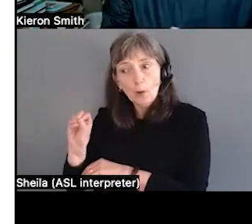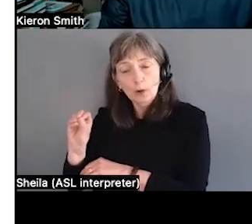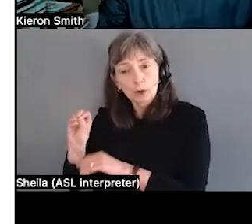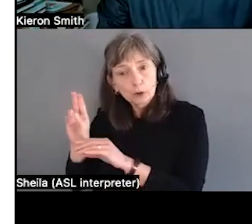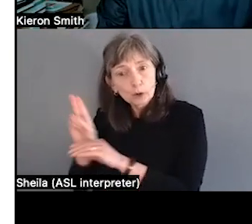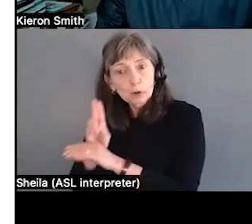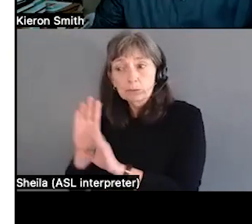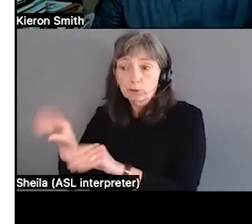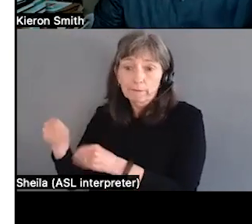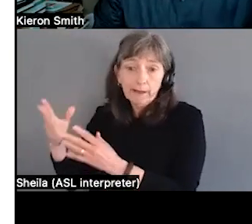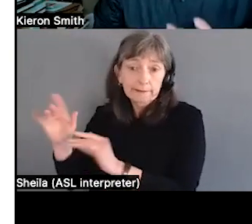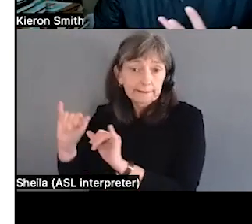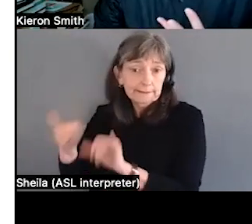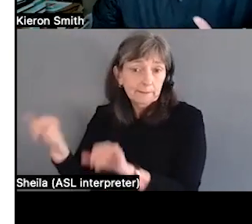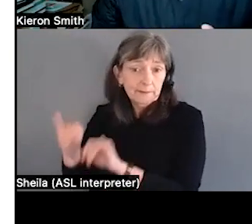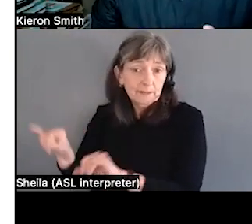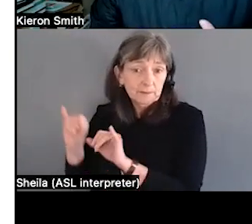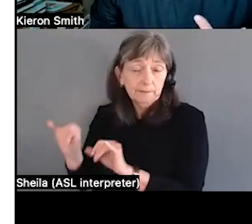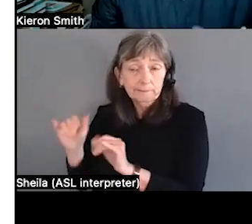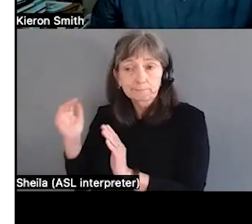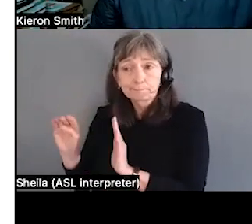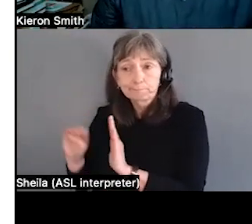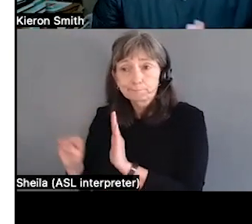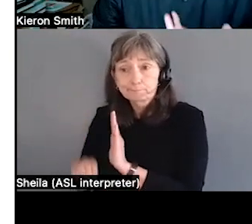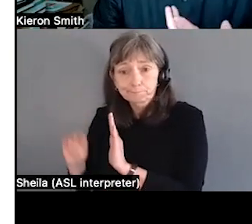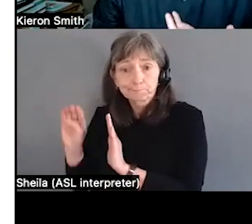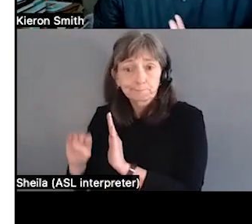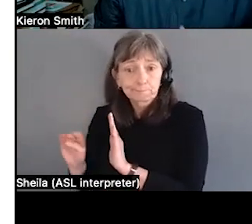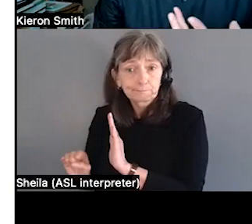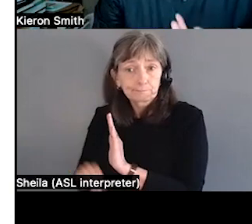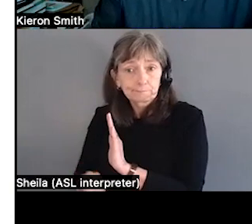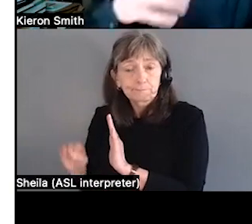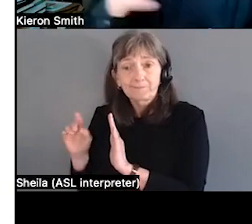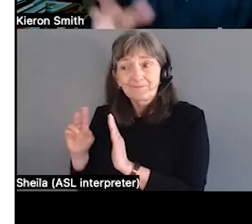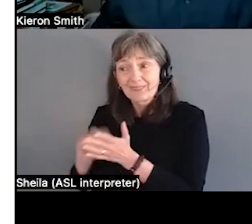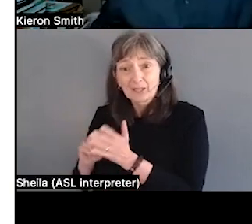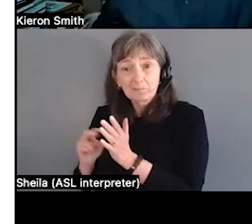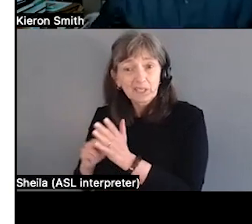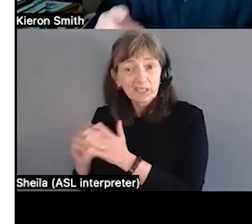the same way, so the same synopsis, same type of presentation, same categorisation